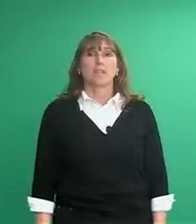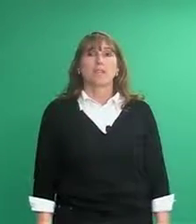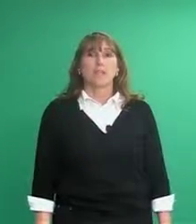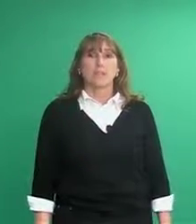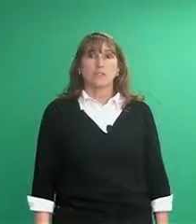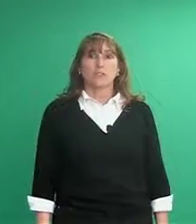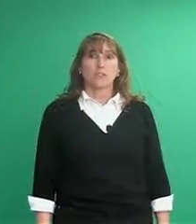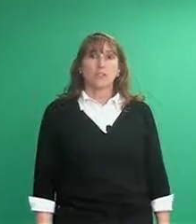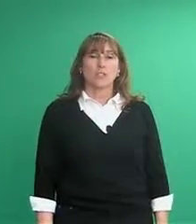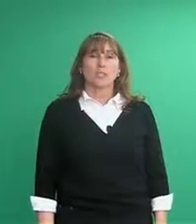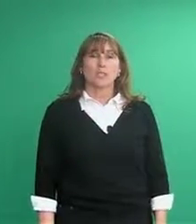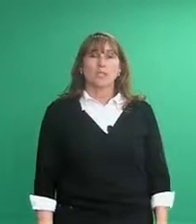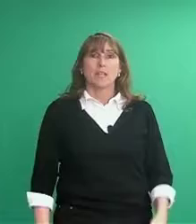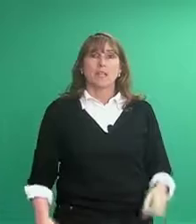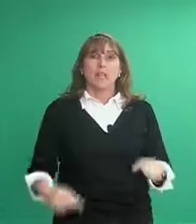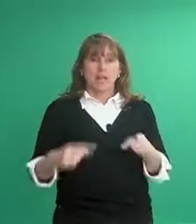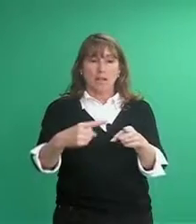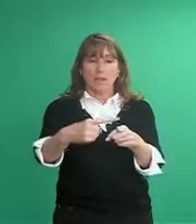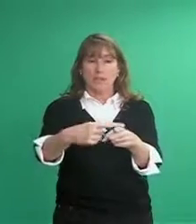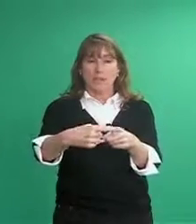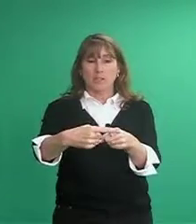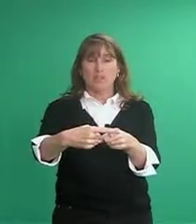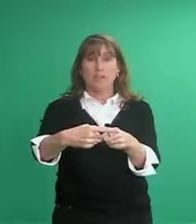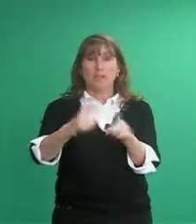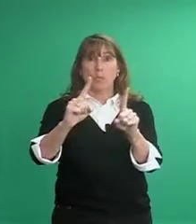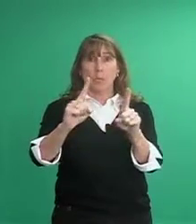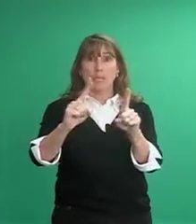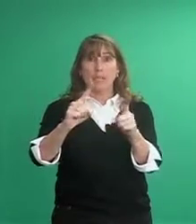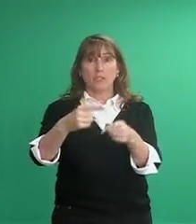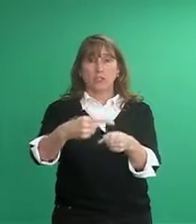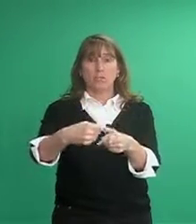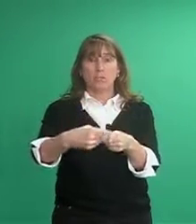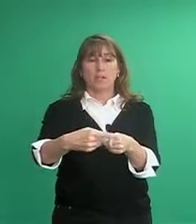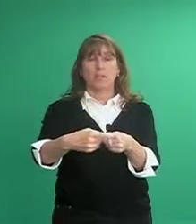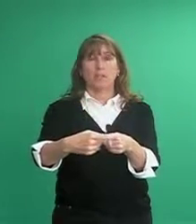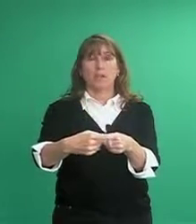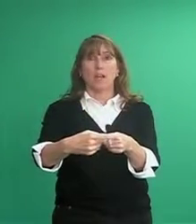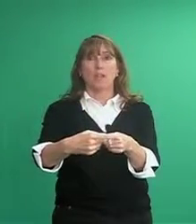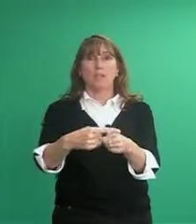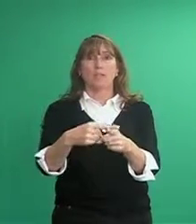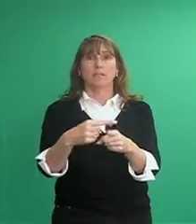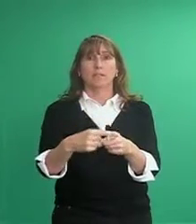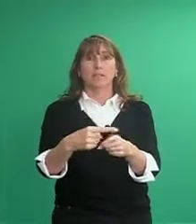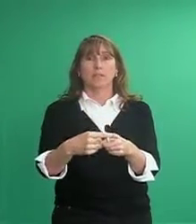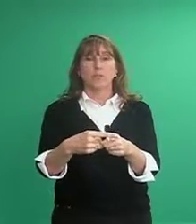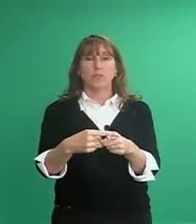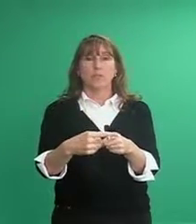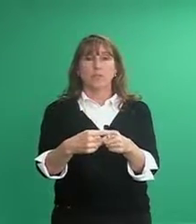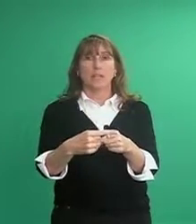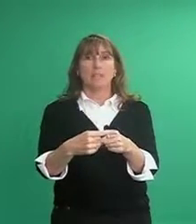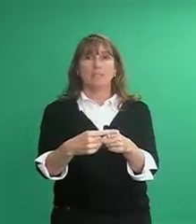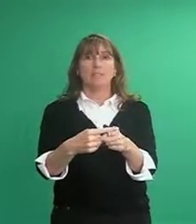intersection [um] is with the one handshapes and you're crossing so the intersection